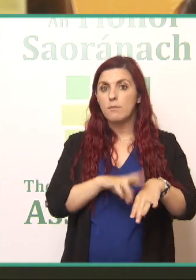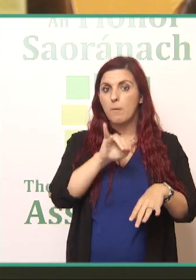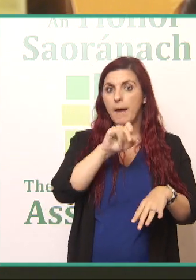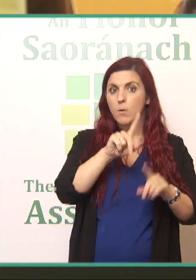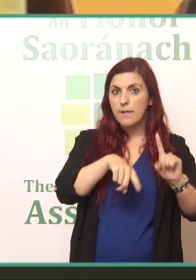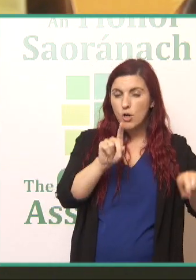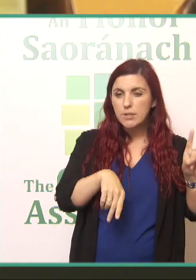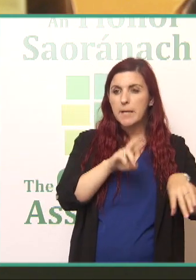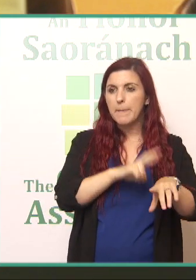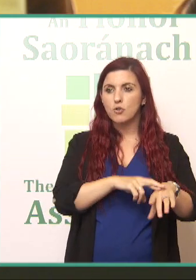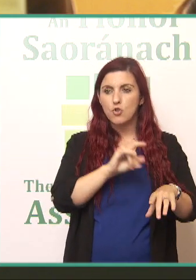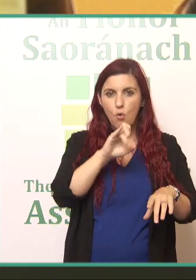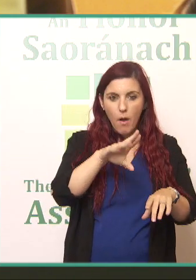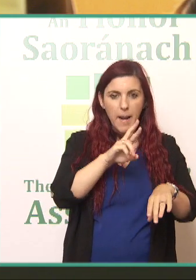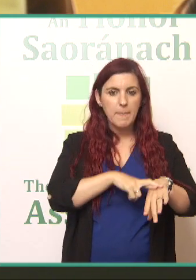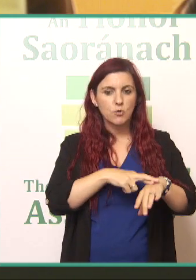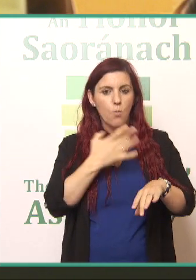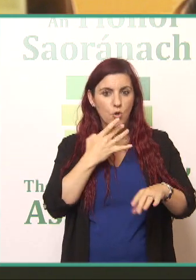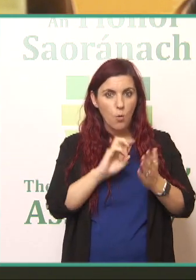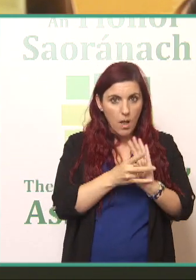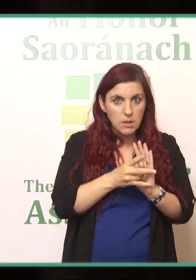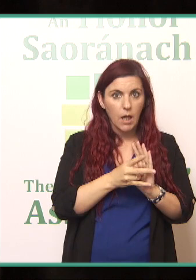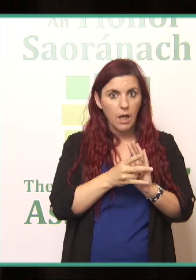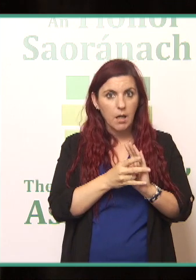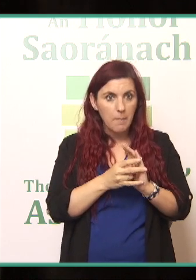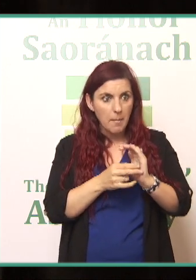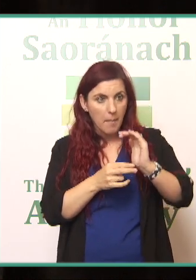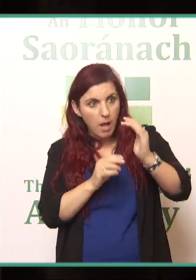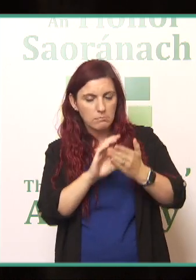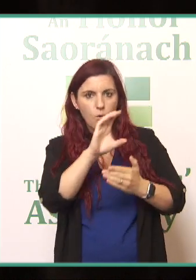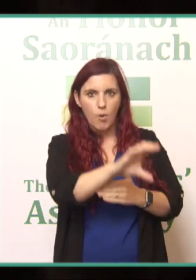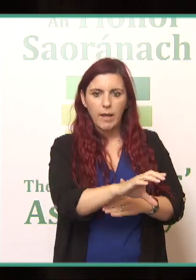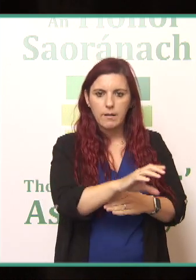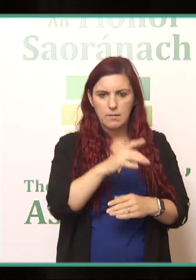the better water quality the more money you get and Farmers respond to this really immediately